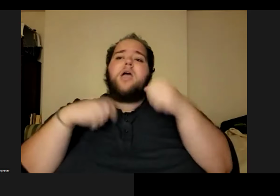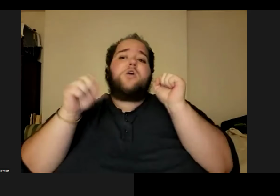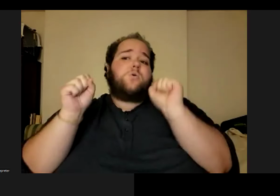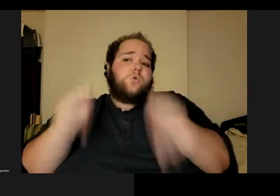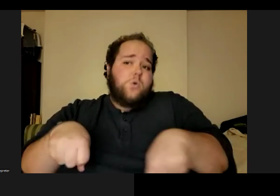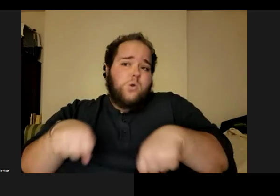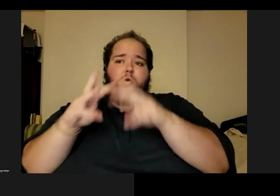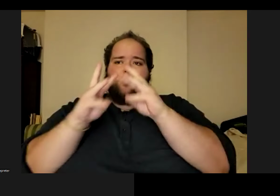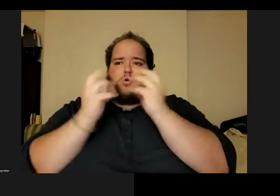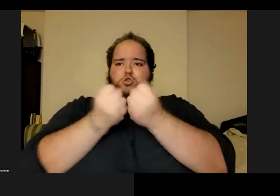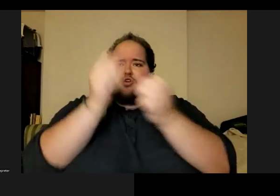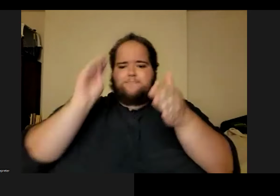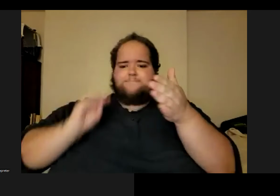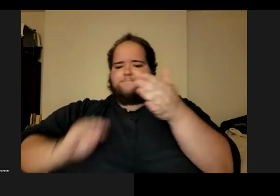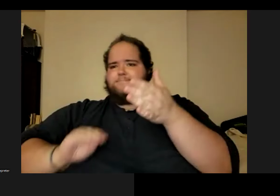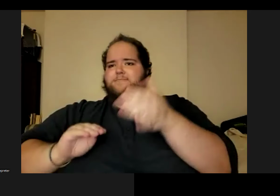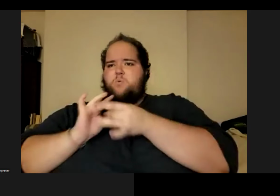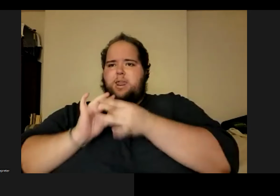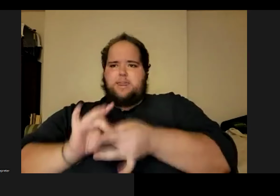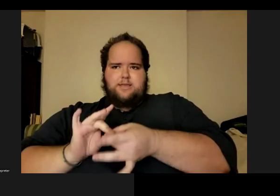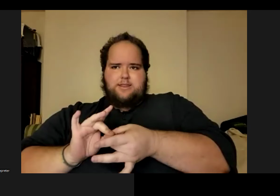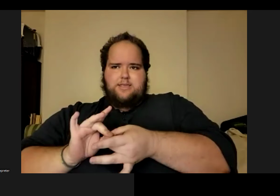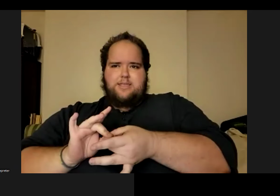on my CV. So it's a little less confusing because it looks like I'm